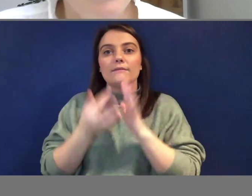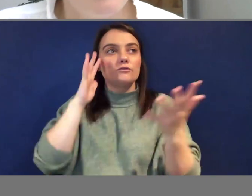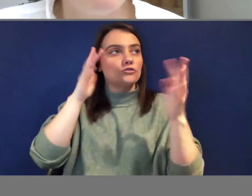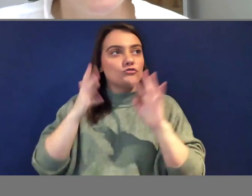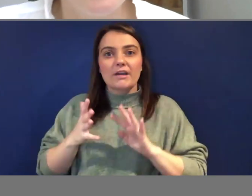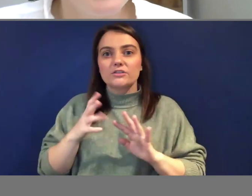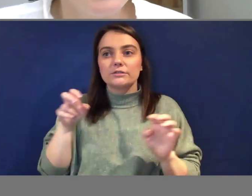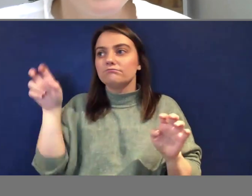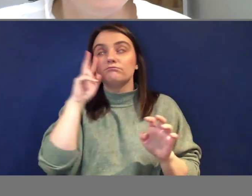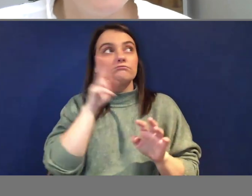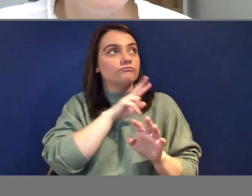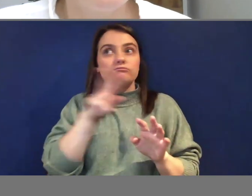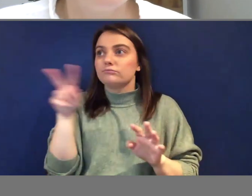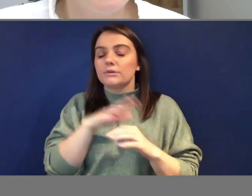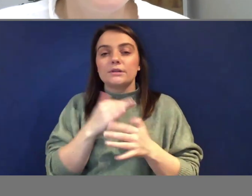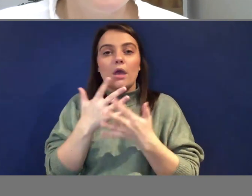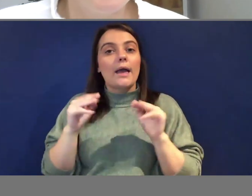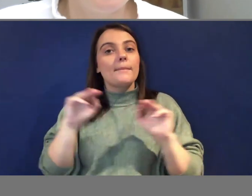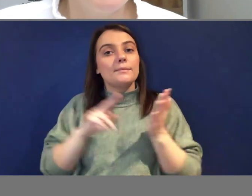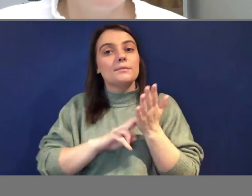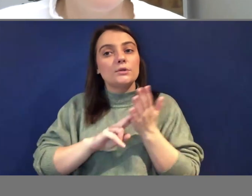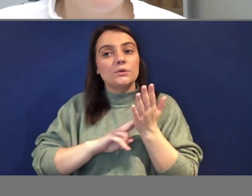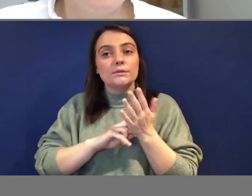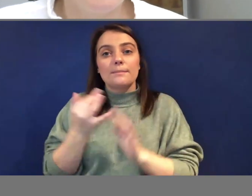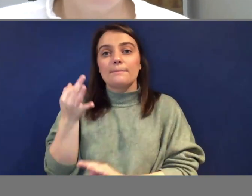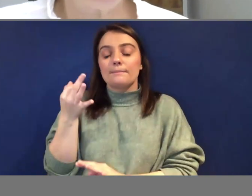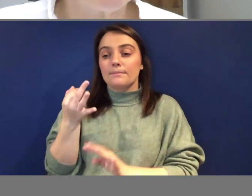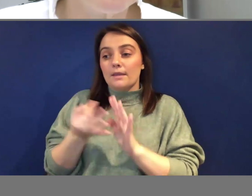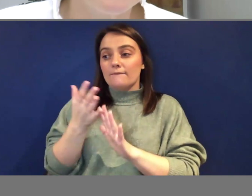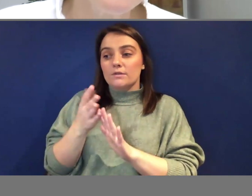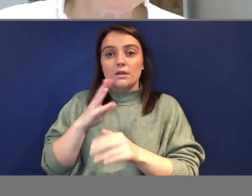how many people are using the stairs so is there a rush at certain times of of the day